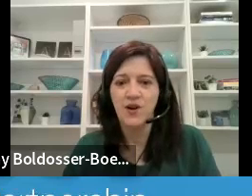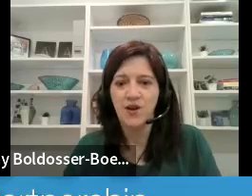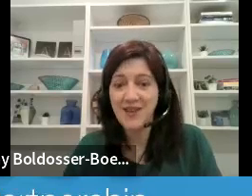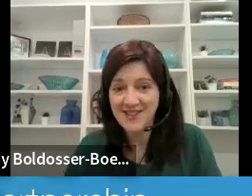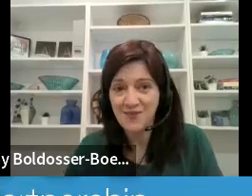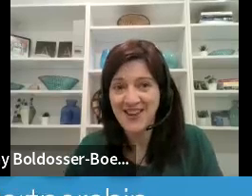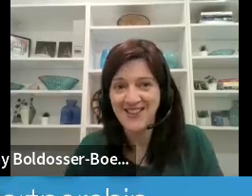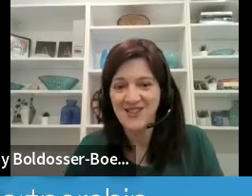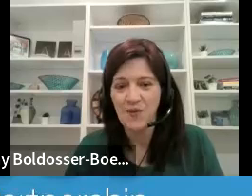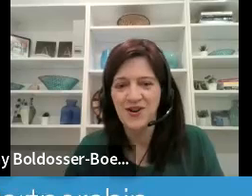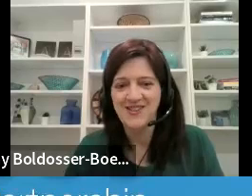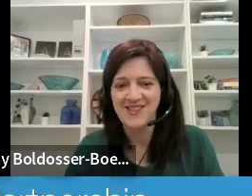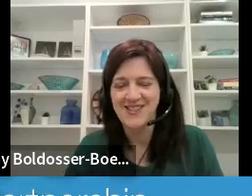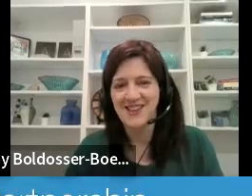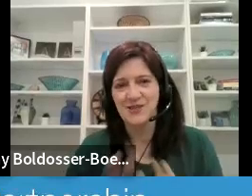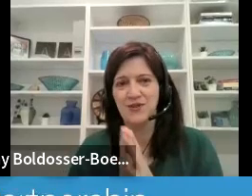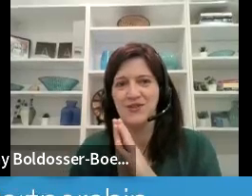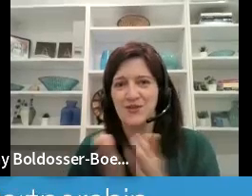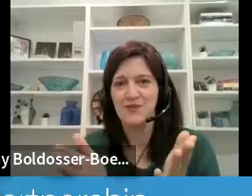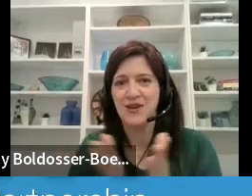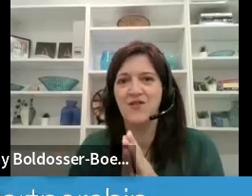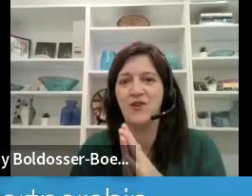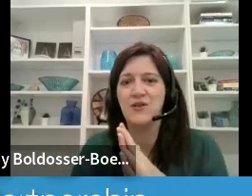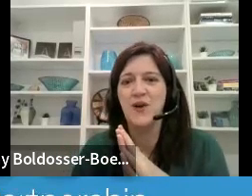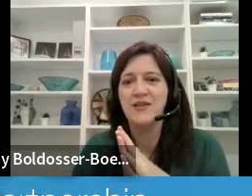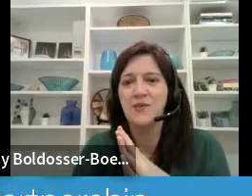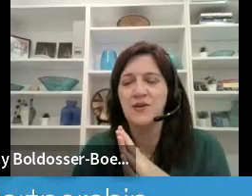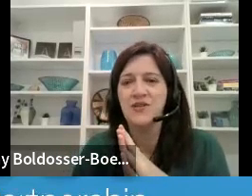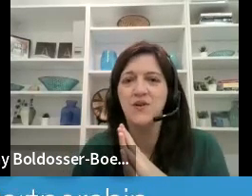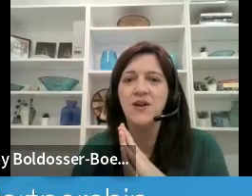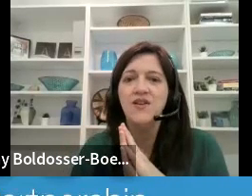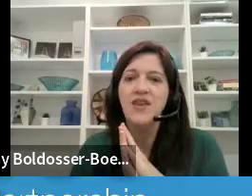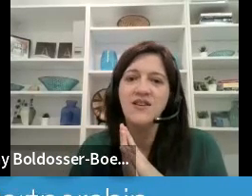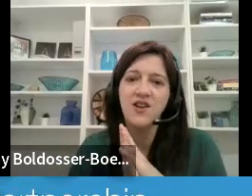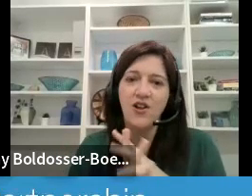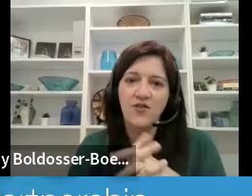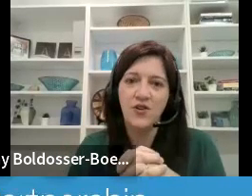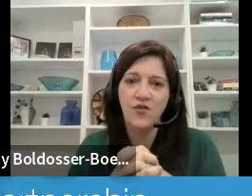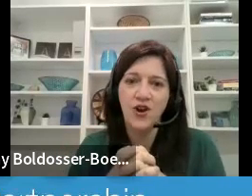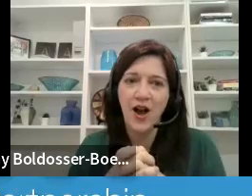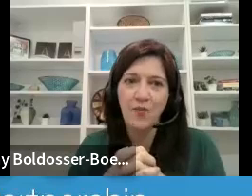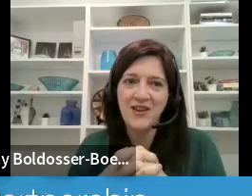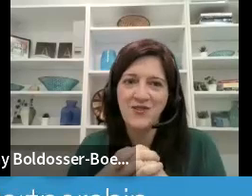but we're committed to making these webinars as accessible to as many of you as possible. Thank you to all of you for your help.